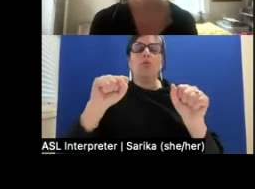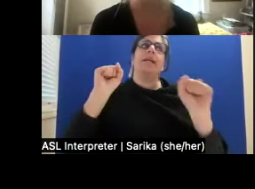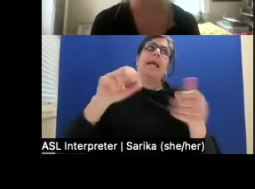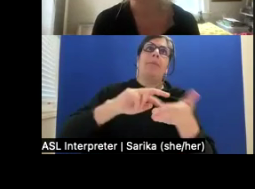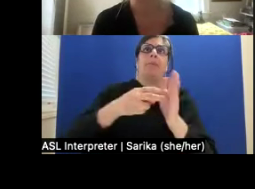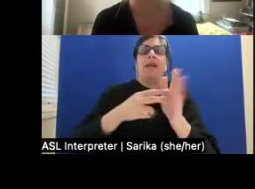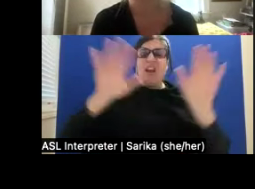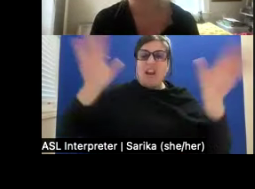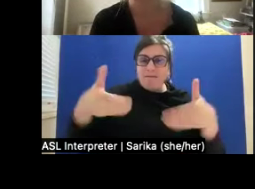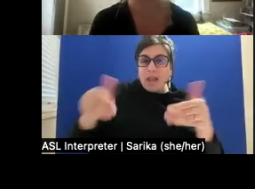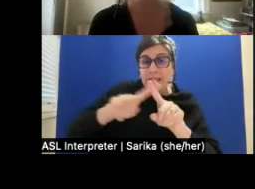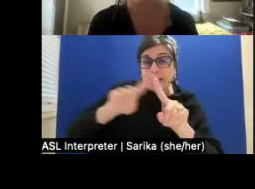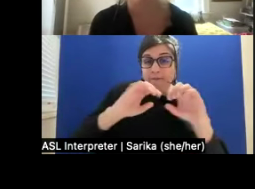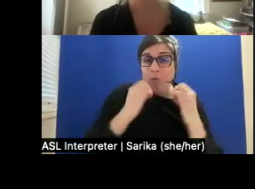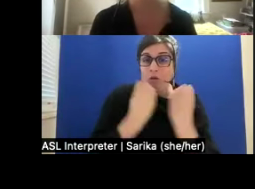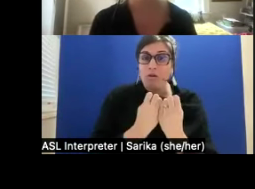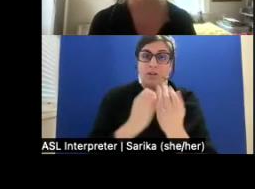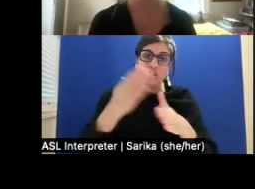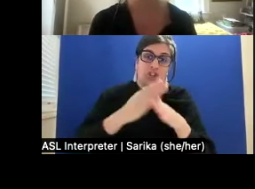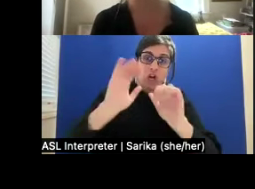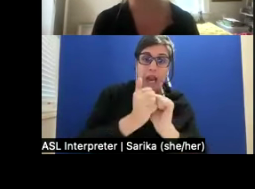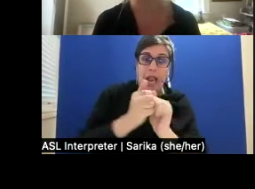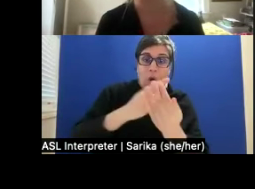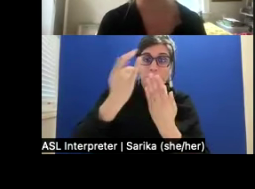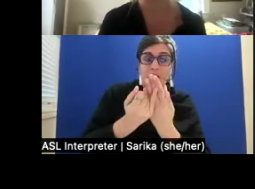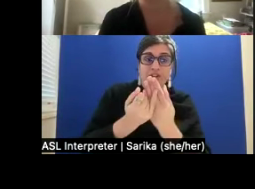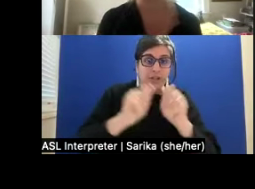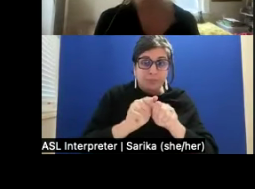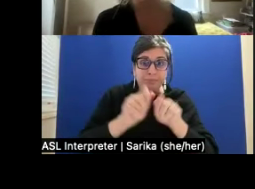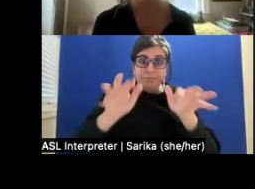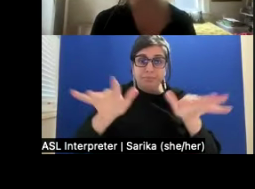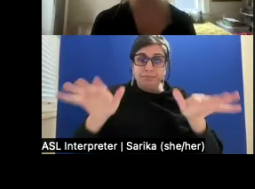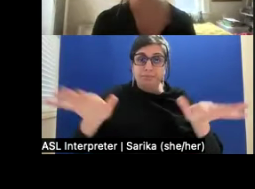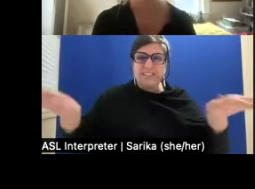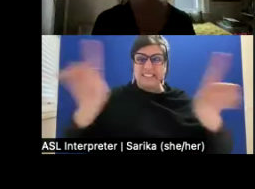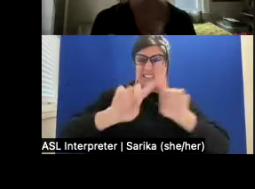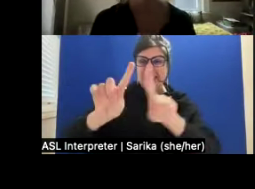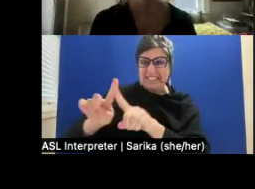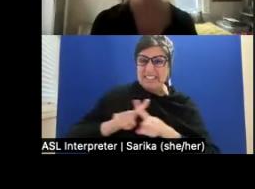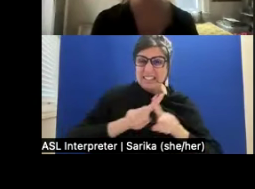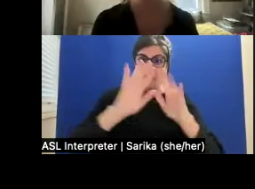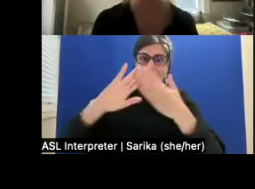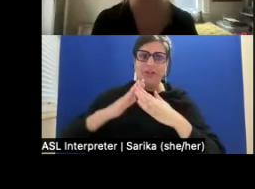and how a project is disseminated, to multiple communities. So these, for me, are the three primary ways